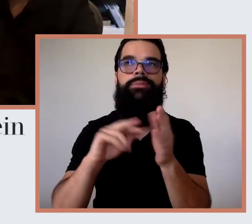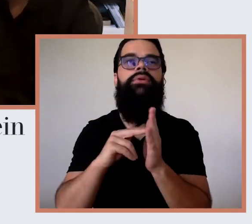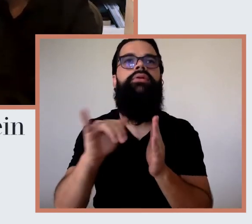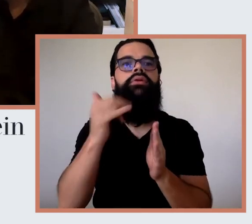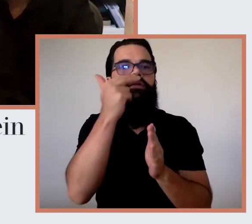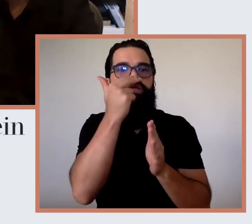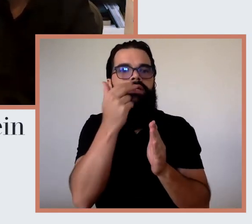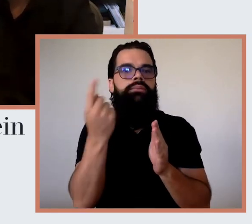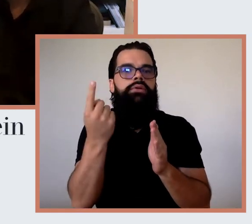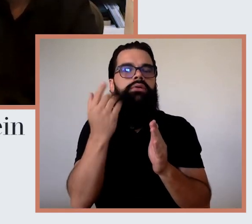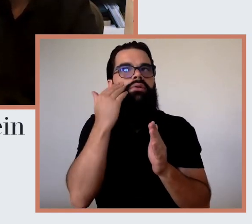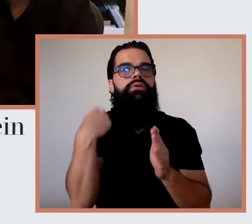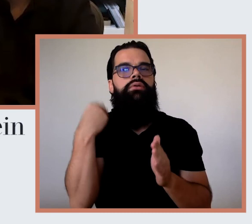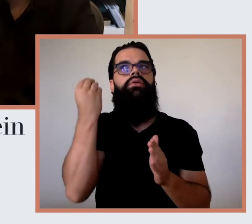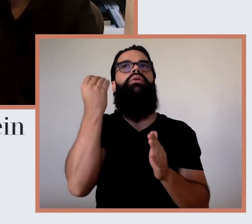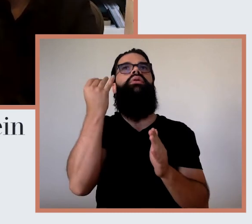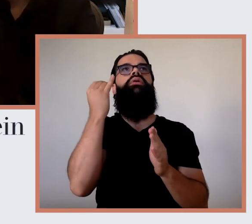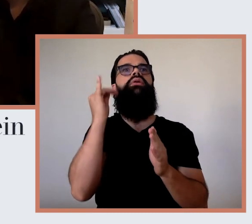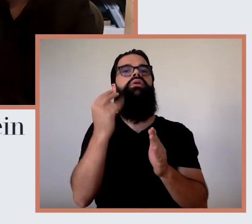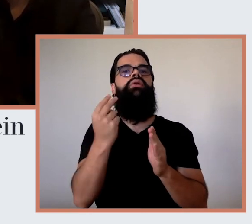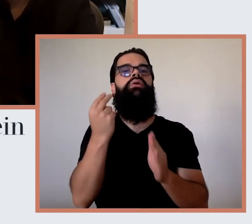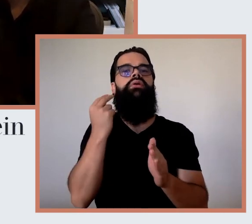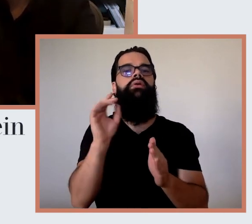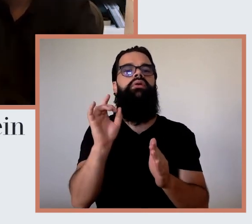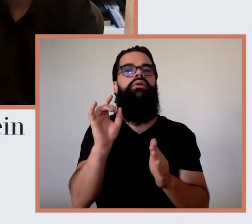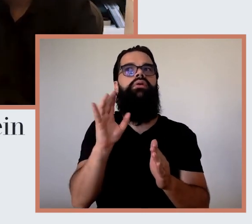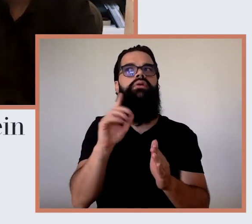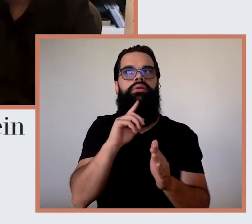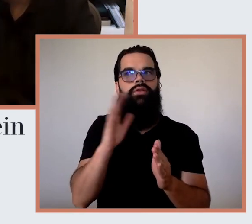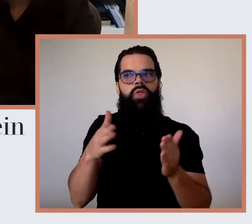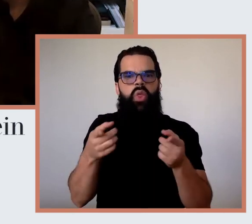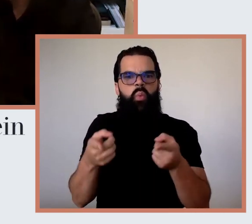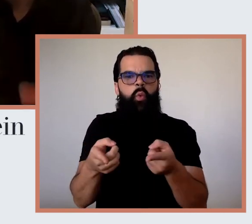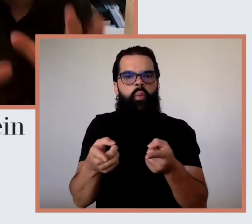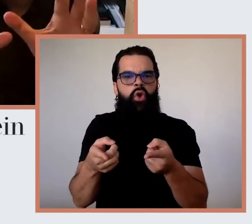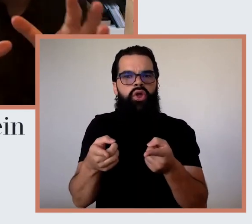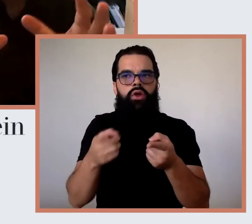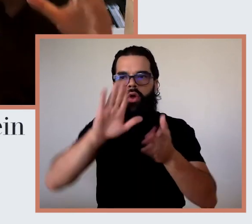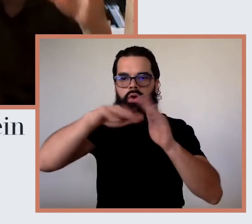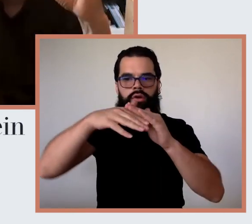This is important, I mean, it's so funny, it gets me thinking and it does start to think, and they're all there at look,